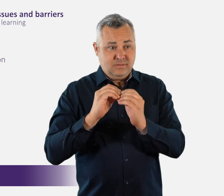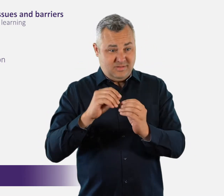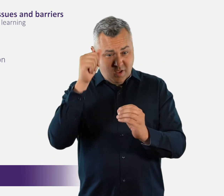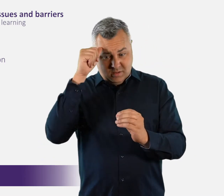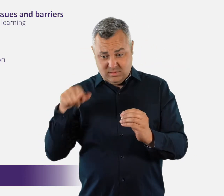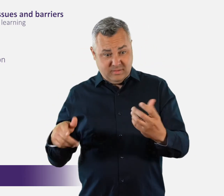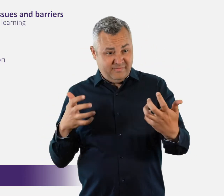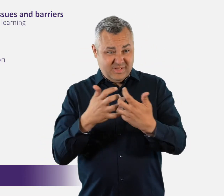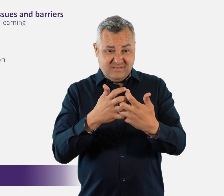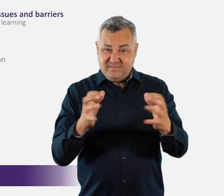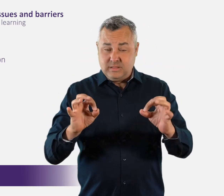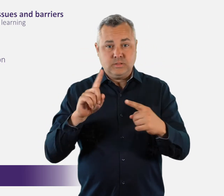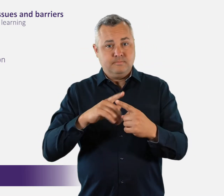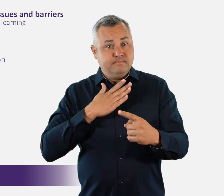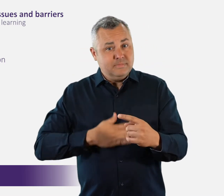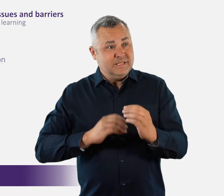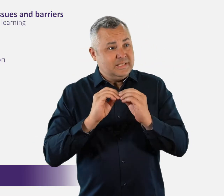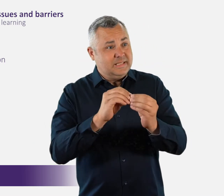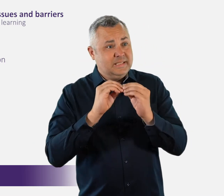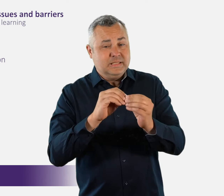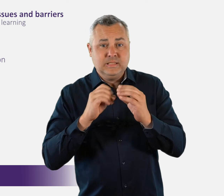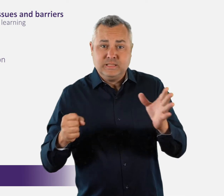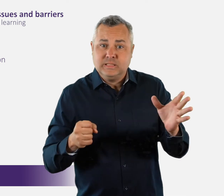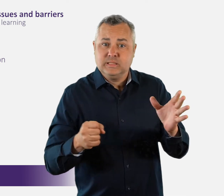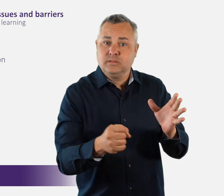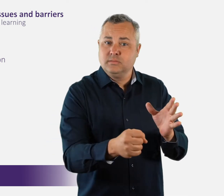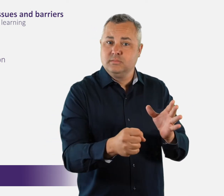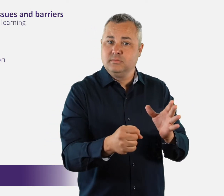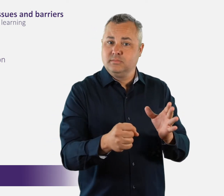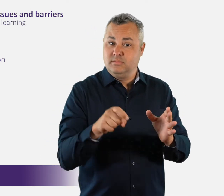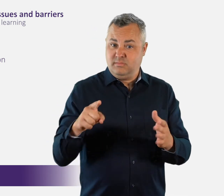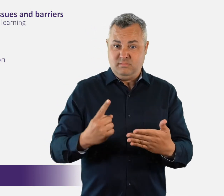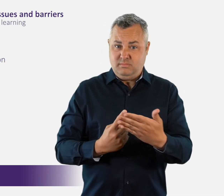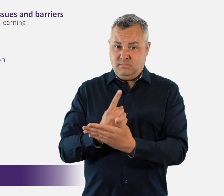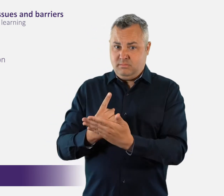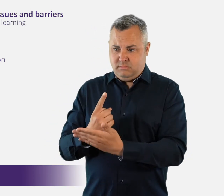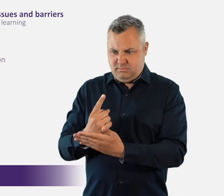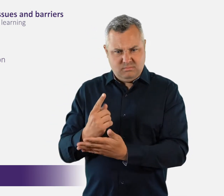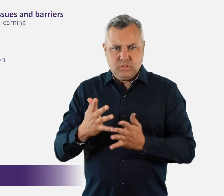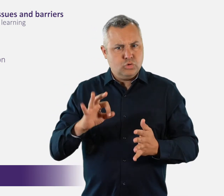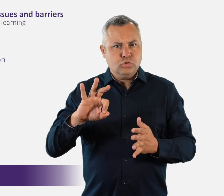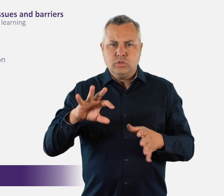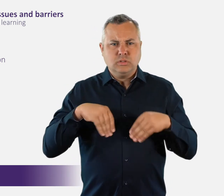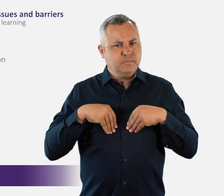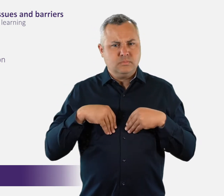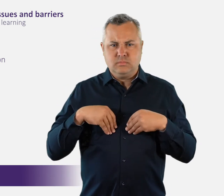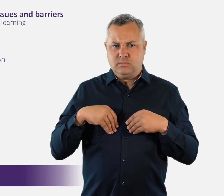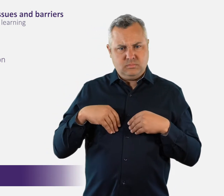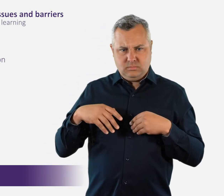often have to deal with an education system that is not set up to cater for all, and this often leads to experiences of prejudice,